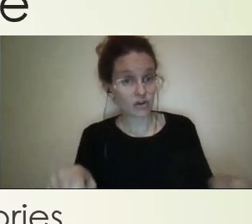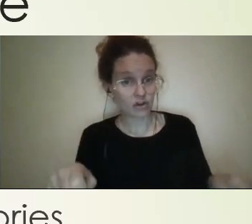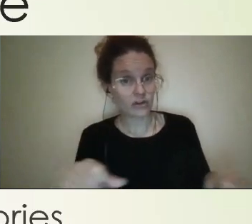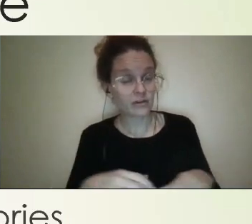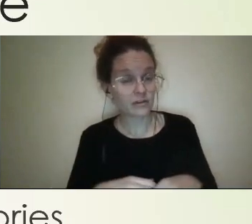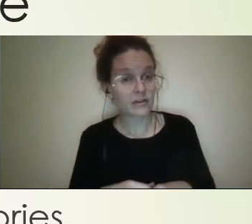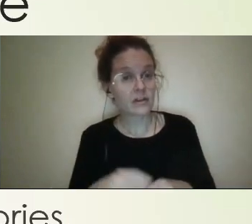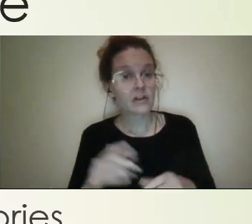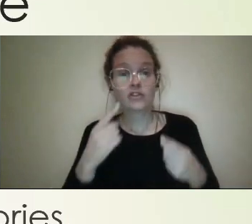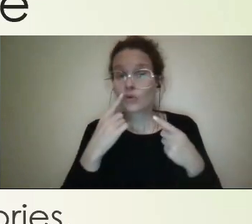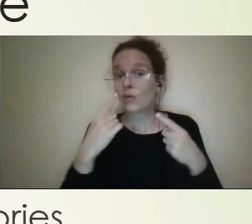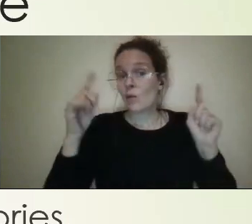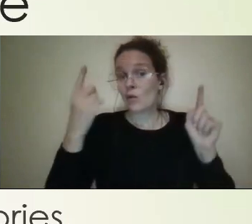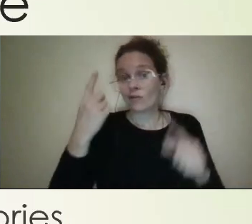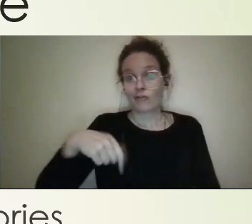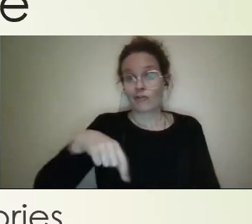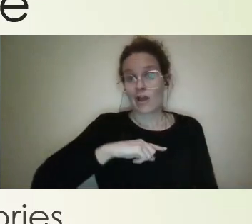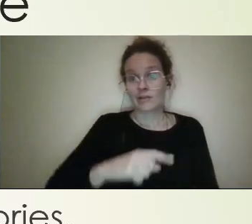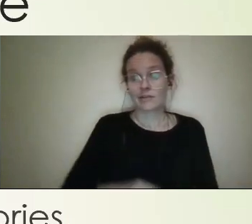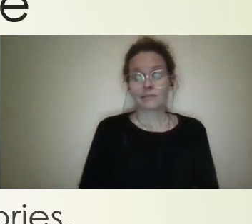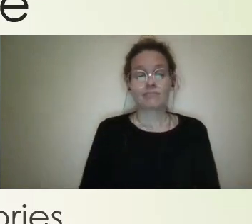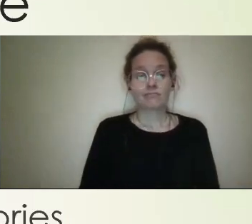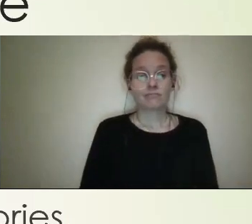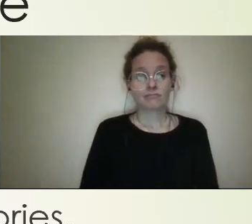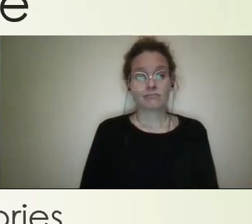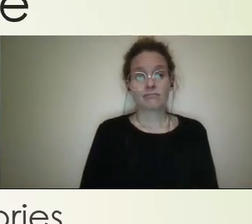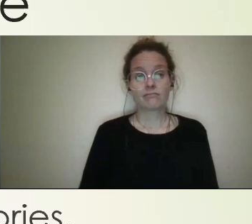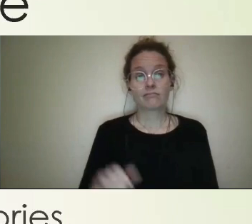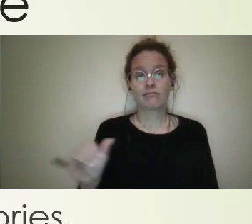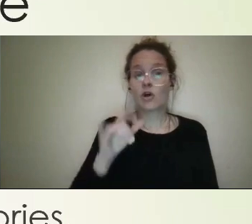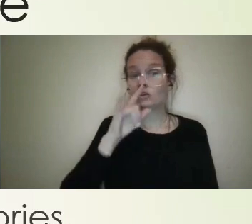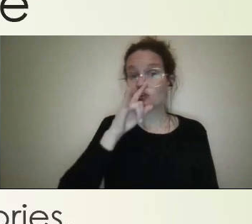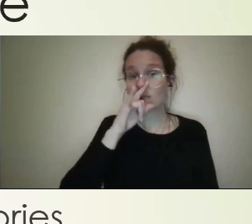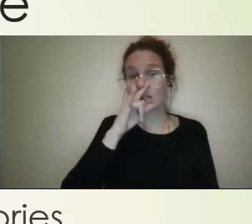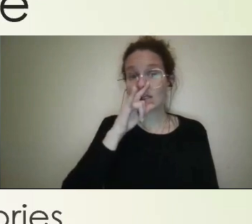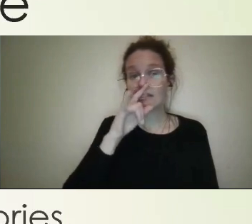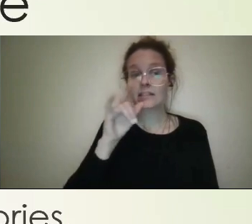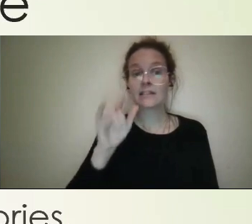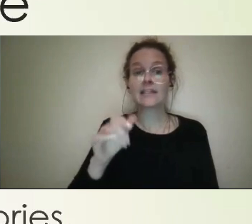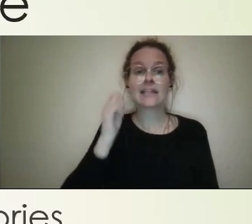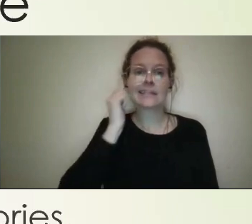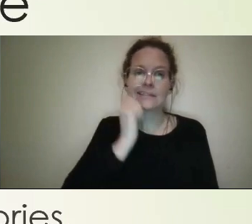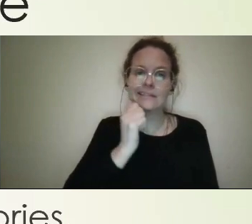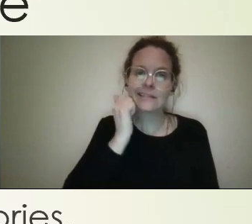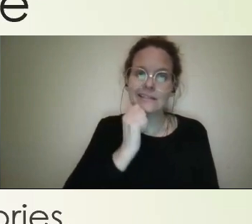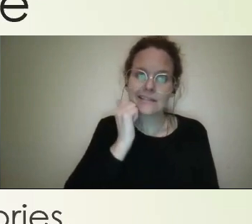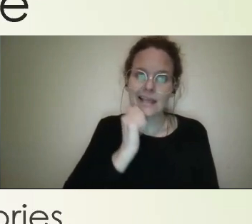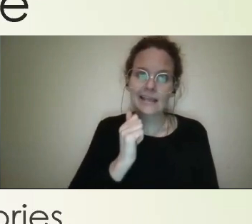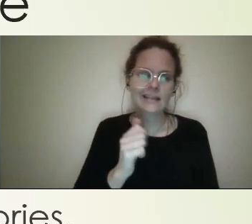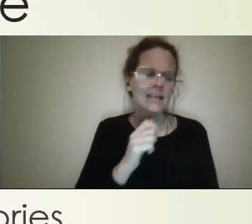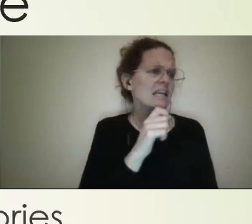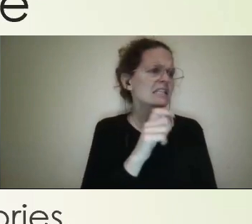for us. I also have kiddos that need something daily and it doesn't have to be something to buy.